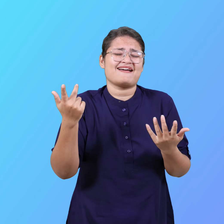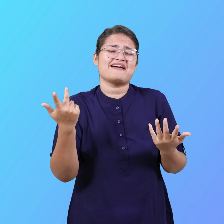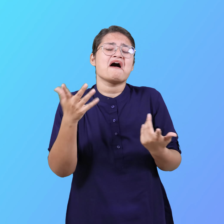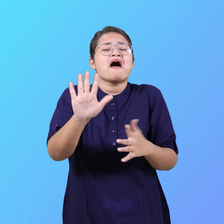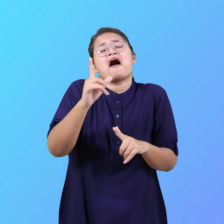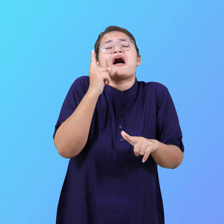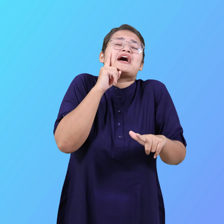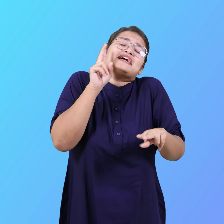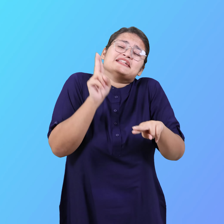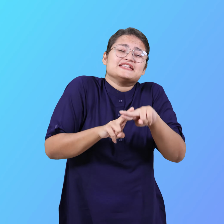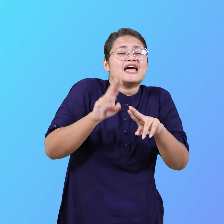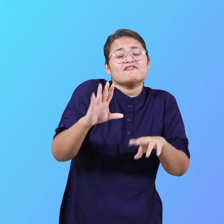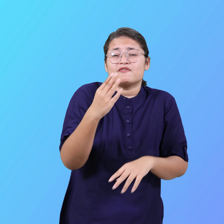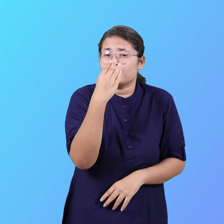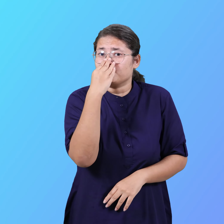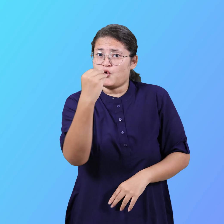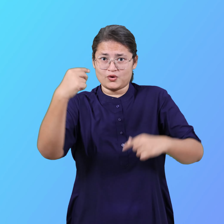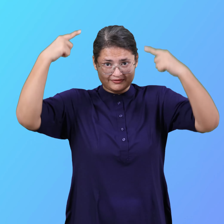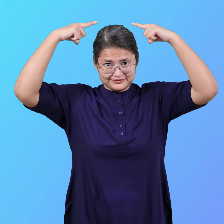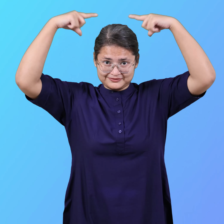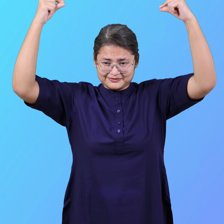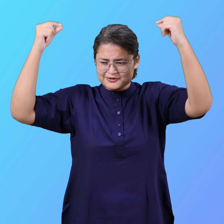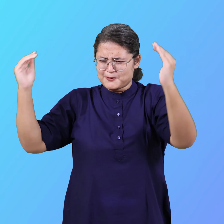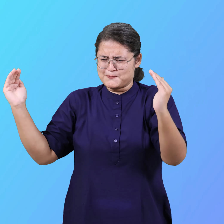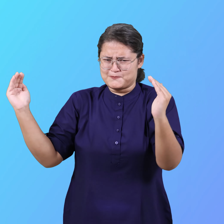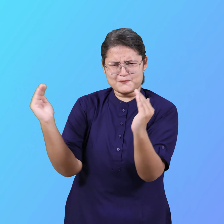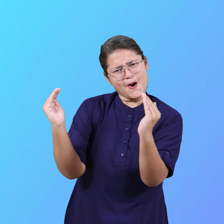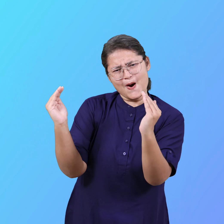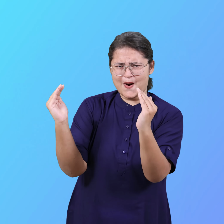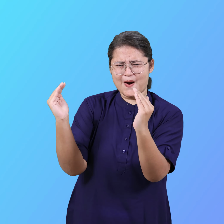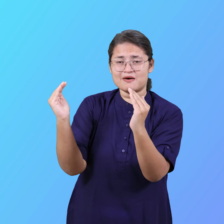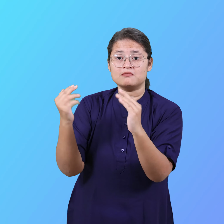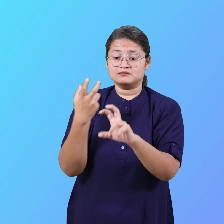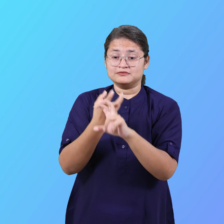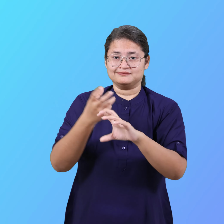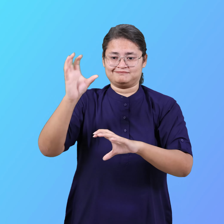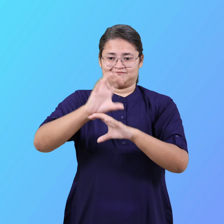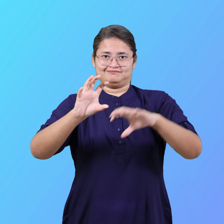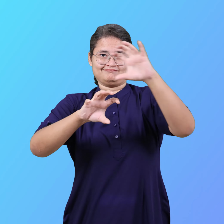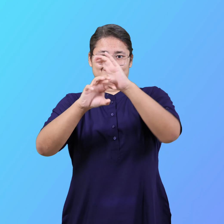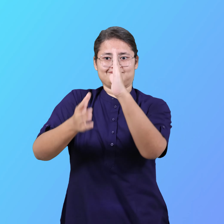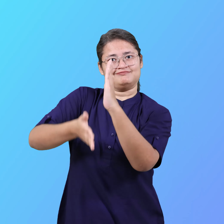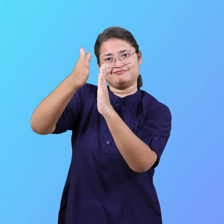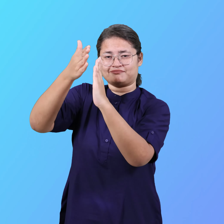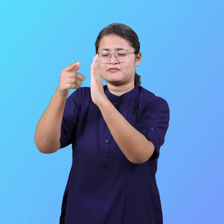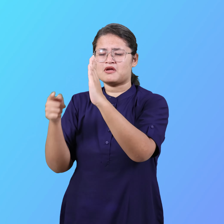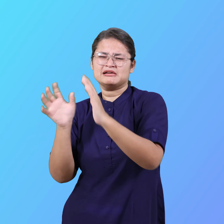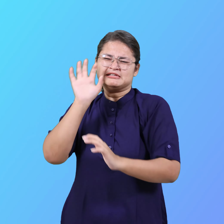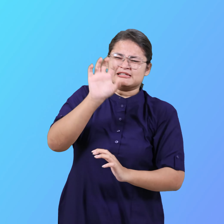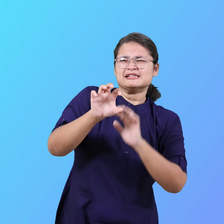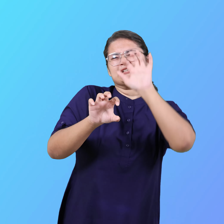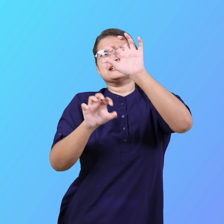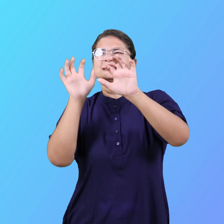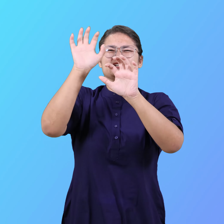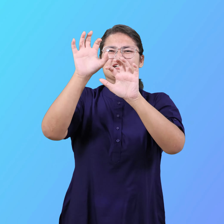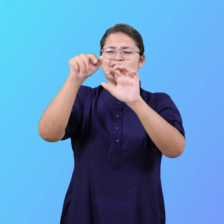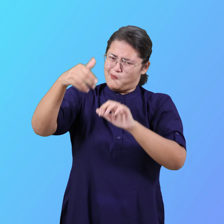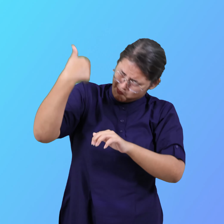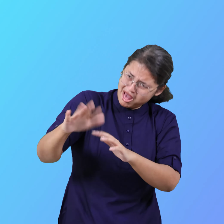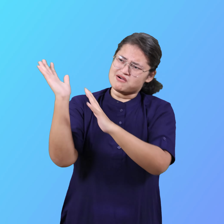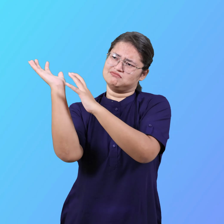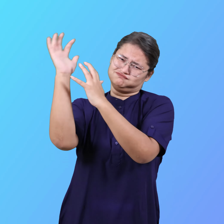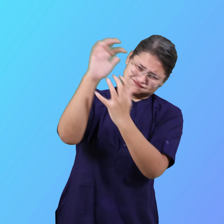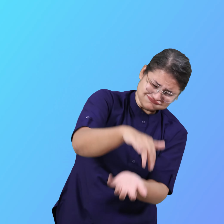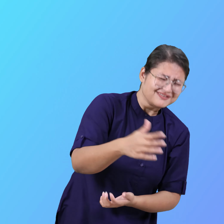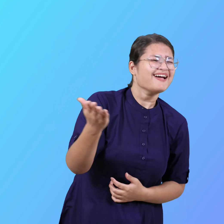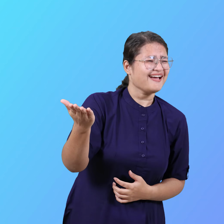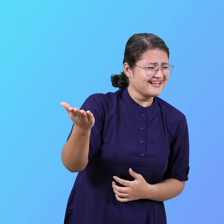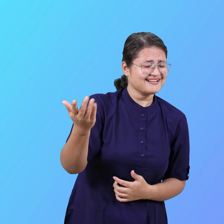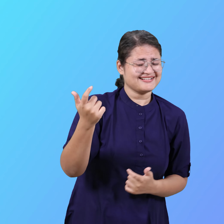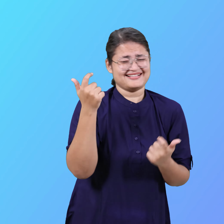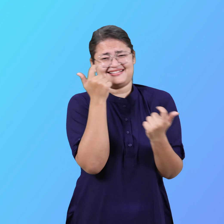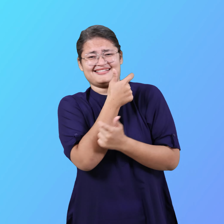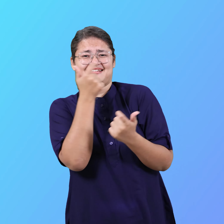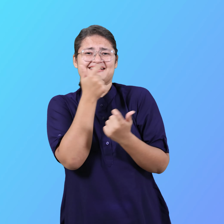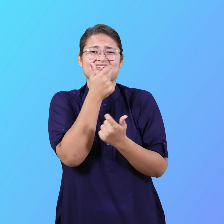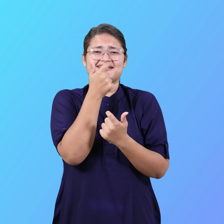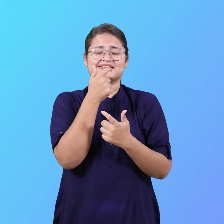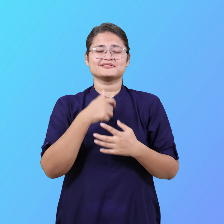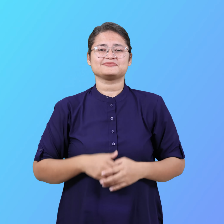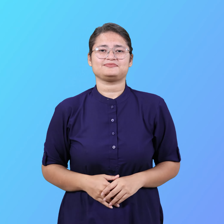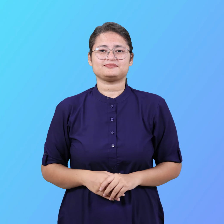If even a little fox climbed up on it, the stones would fall down!”